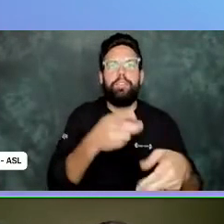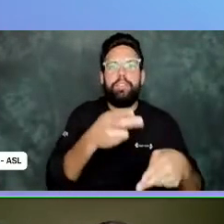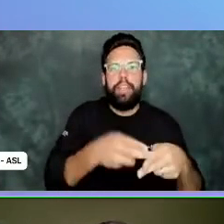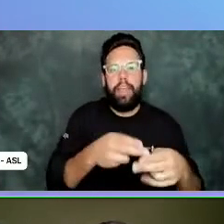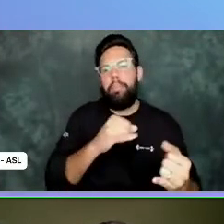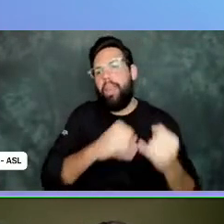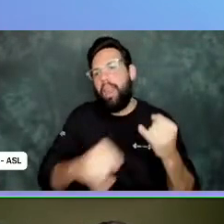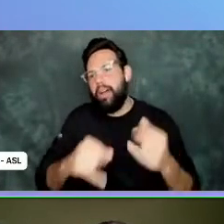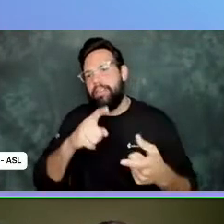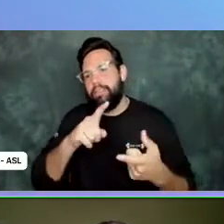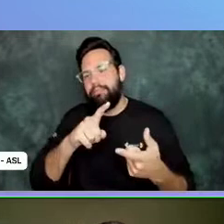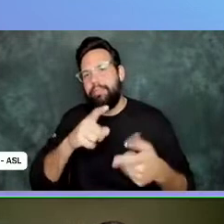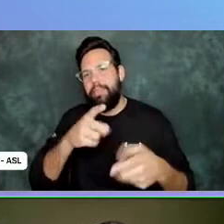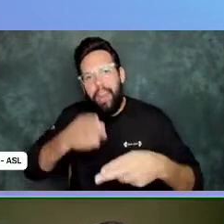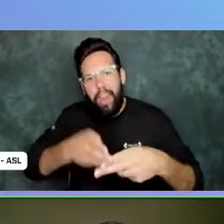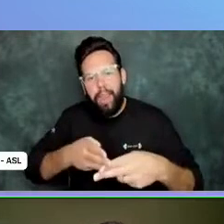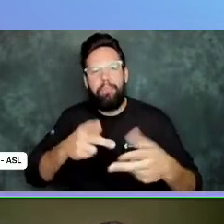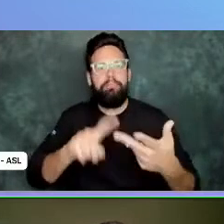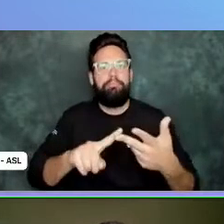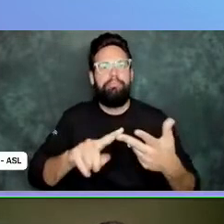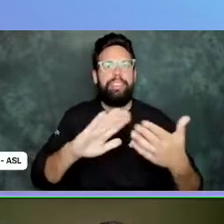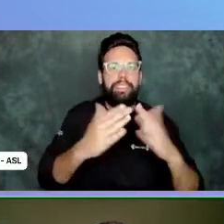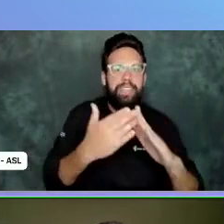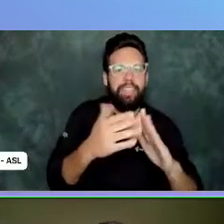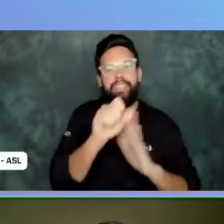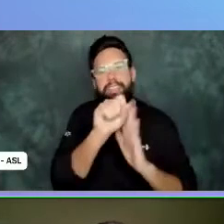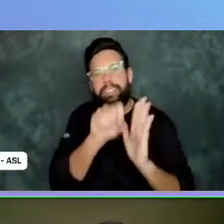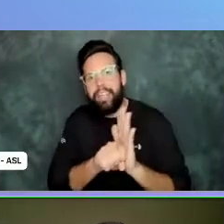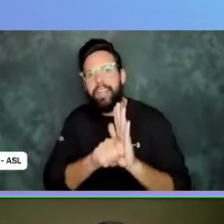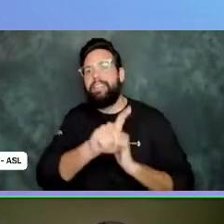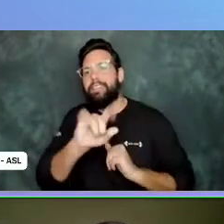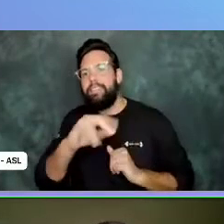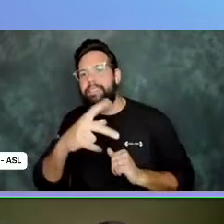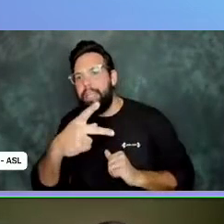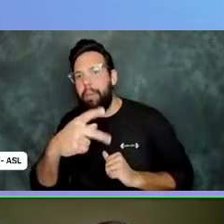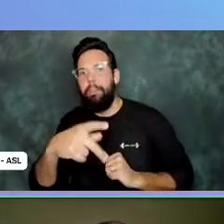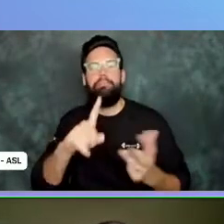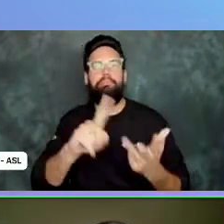so common ones our first name, last name, things like